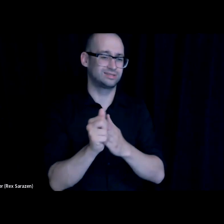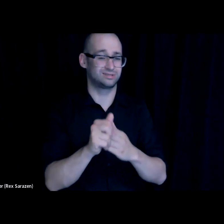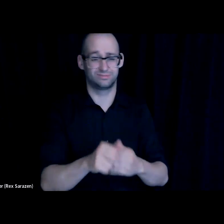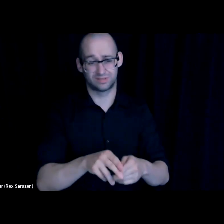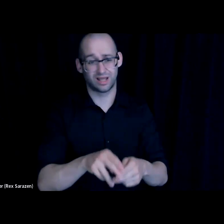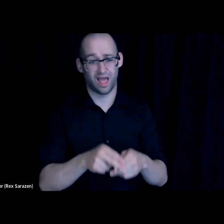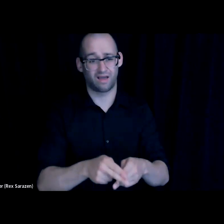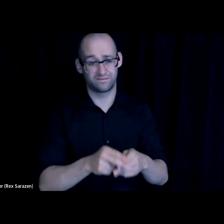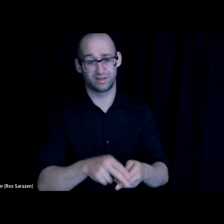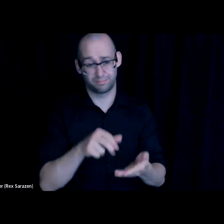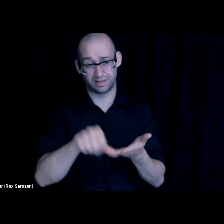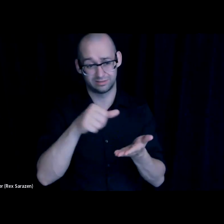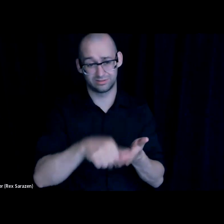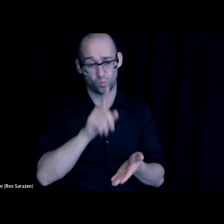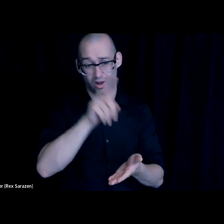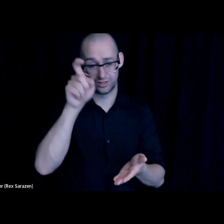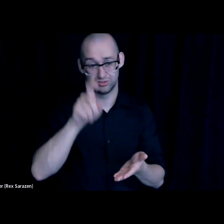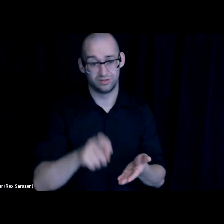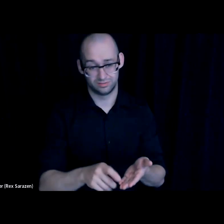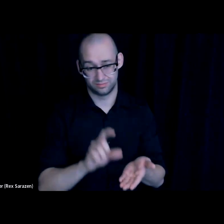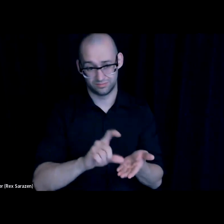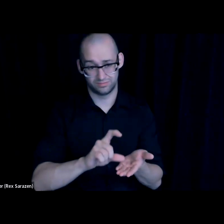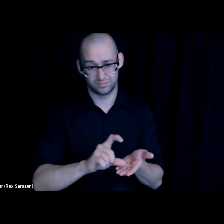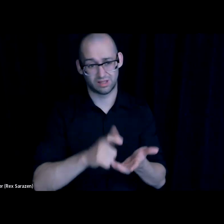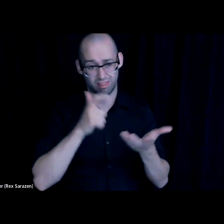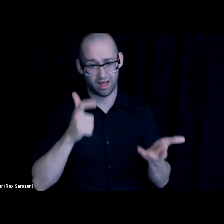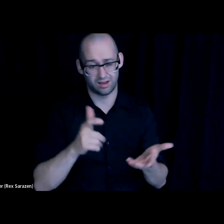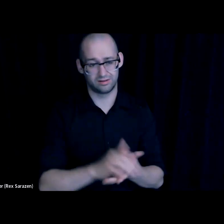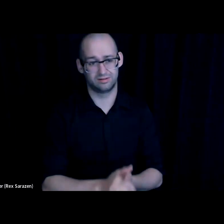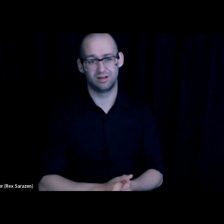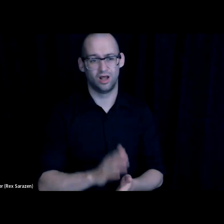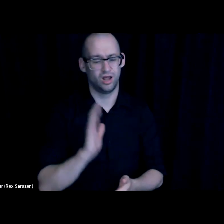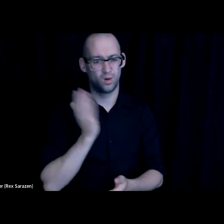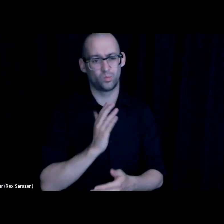about 100 pages or so, and so we're implementing that through a facilitators guide through